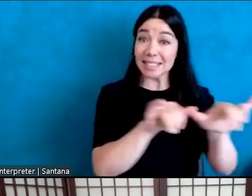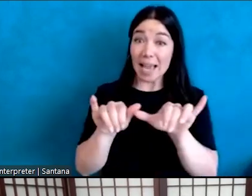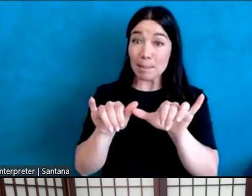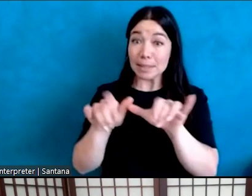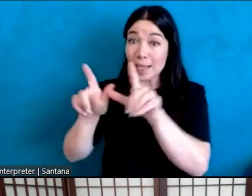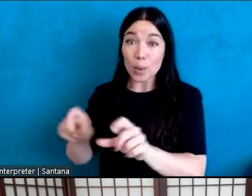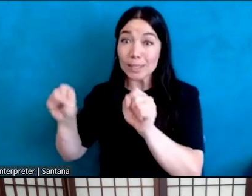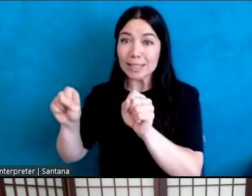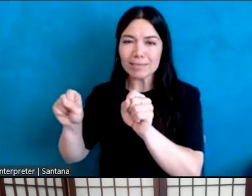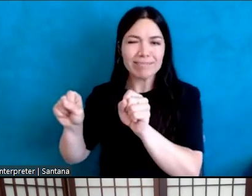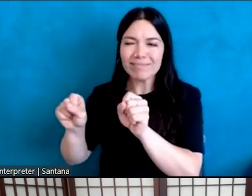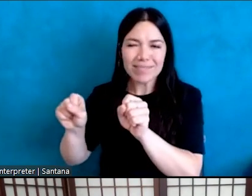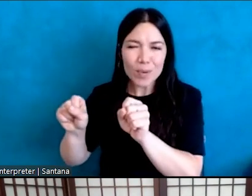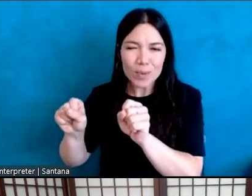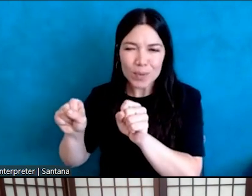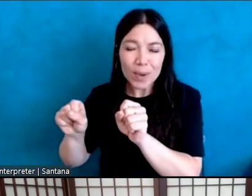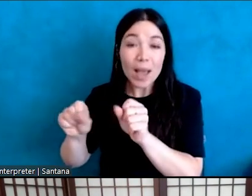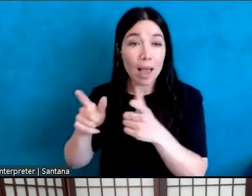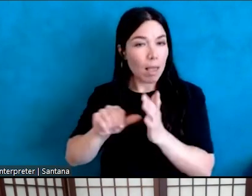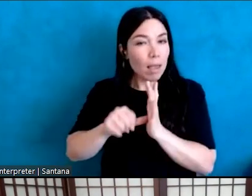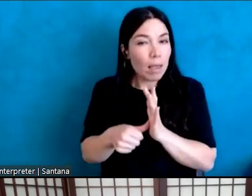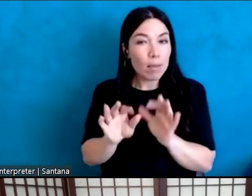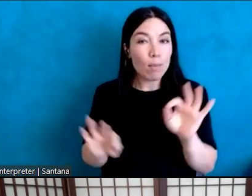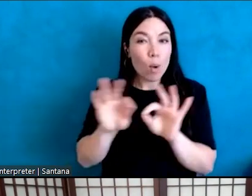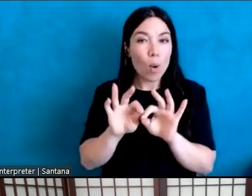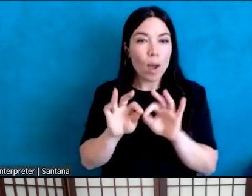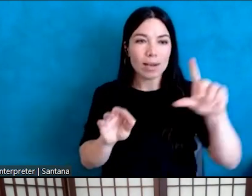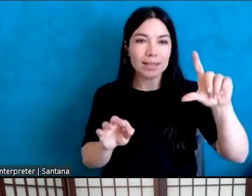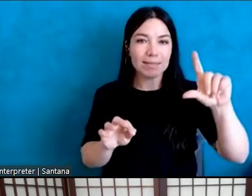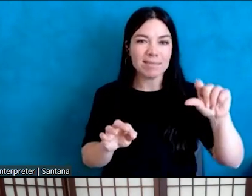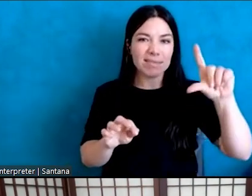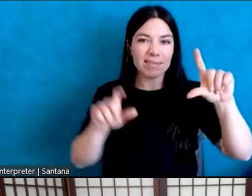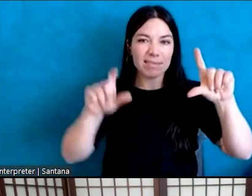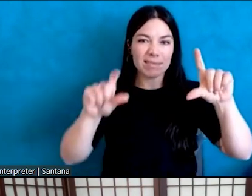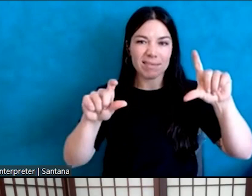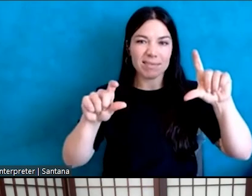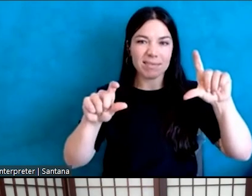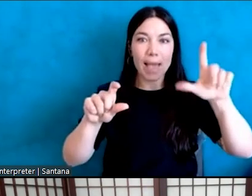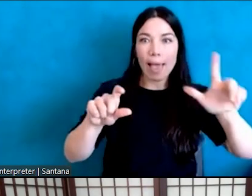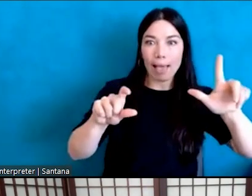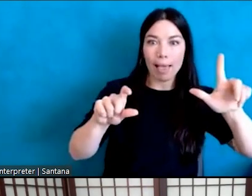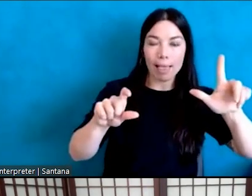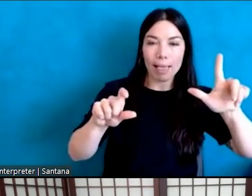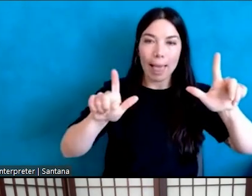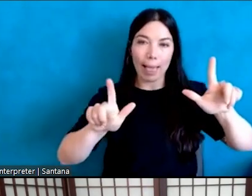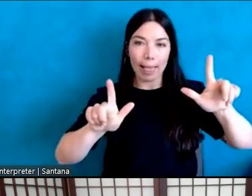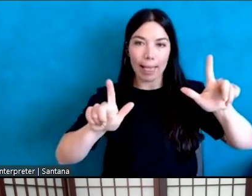The key is in the capitalization. By capital "L" Linguistics, I'm referring to the central content,